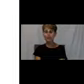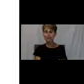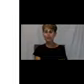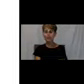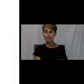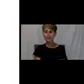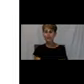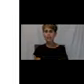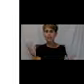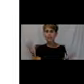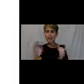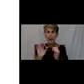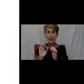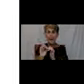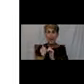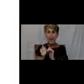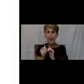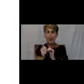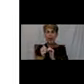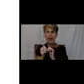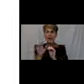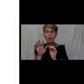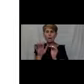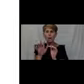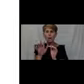How about five more seconds?